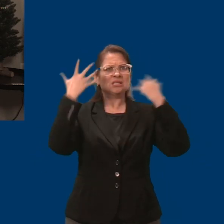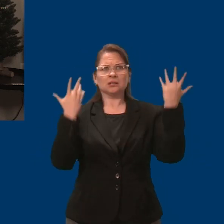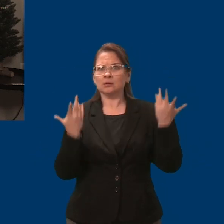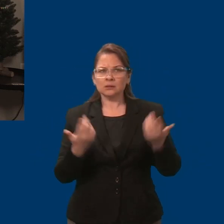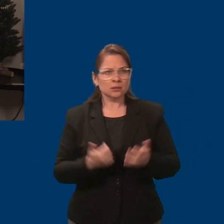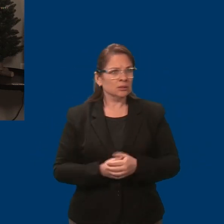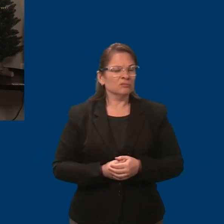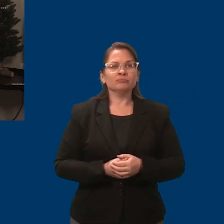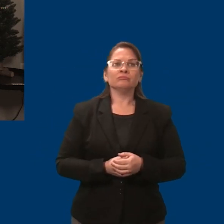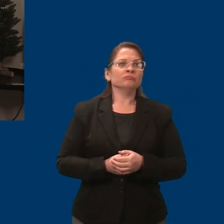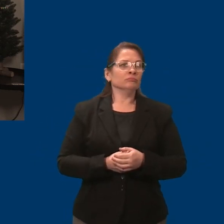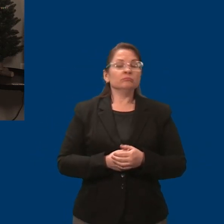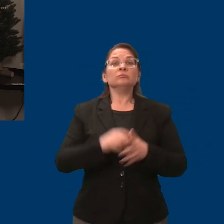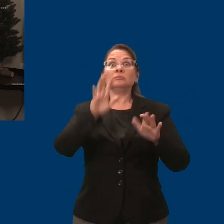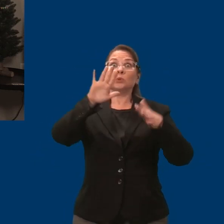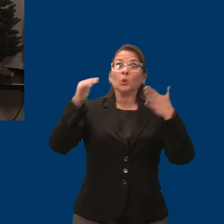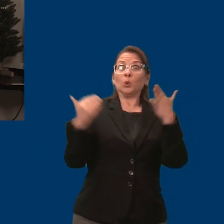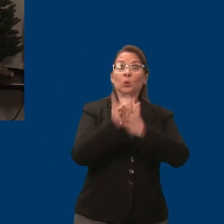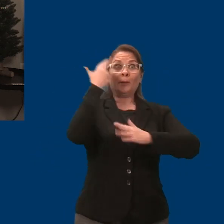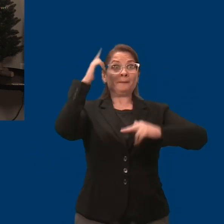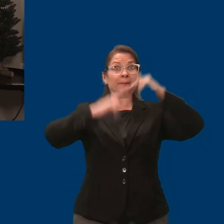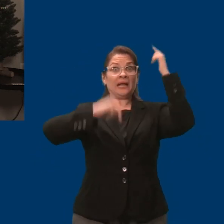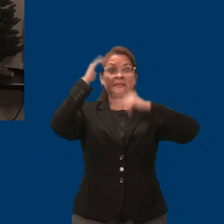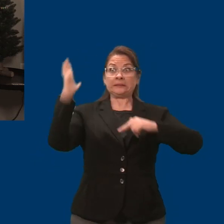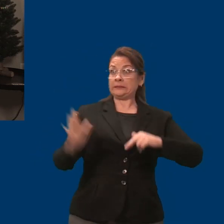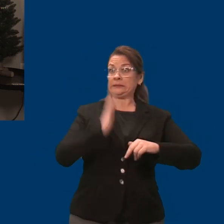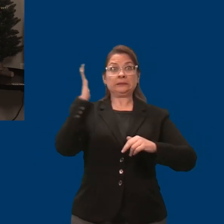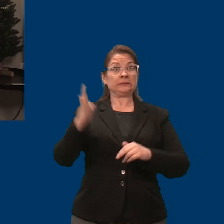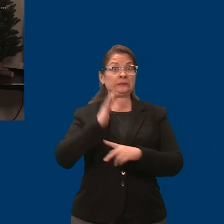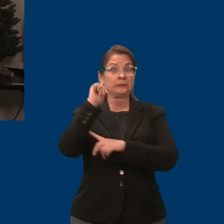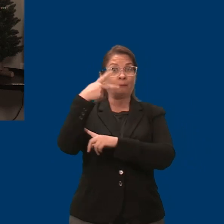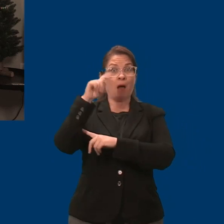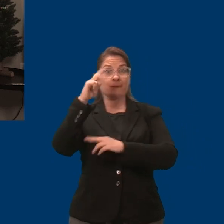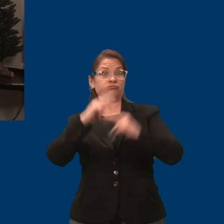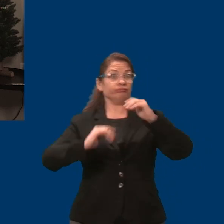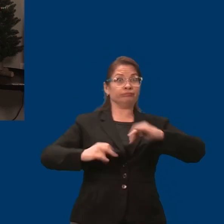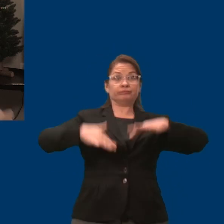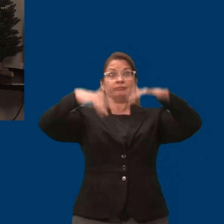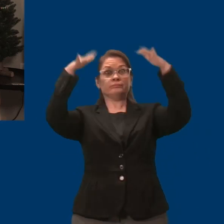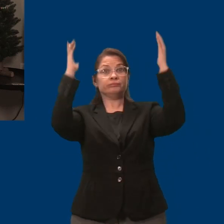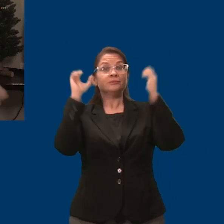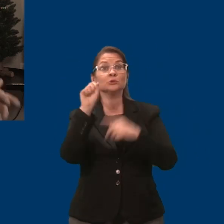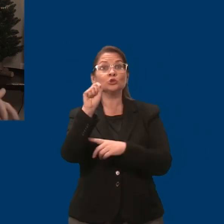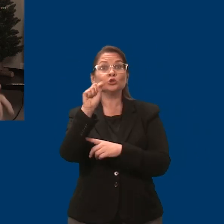It had one studio and one one-bedroom apartment that they considered to be accessible.